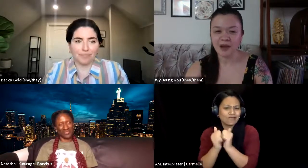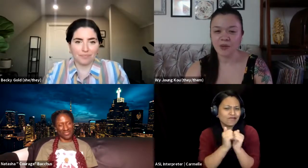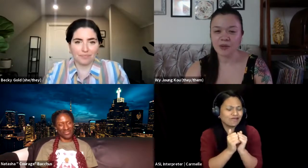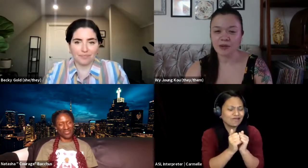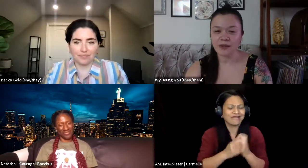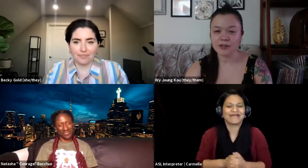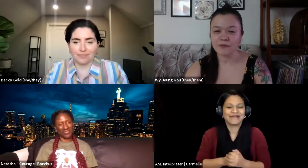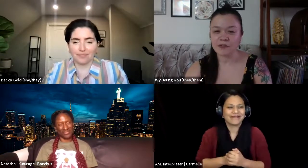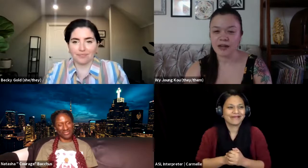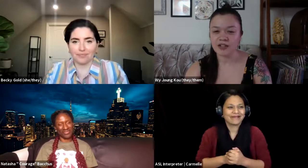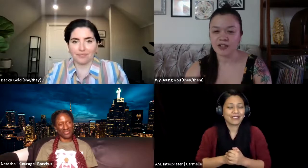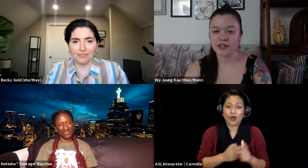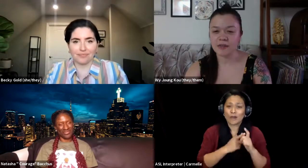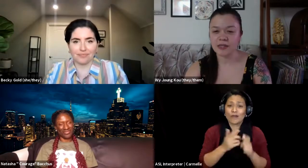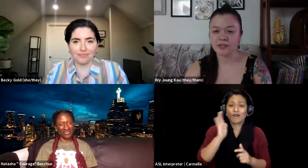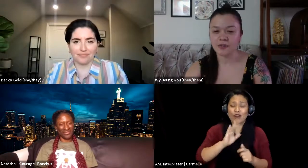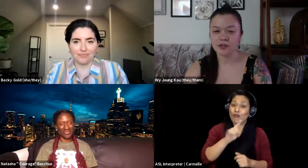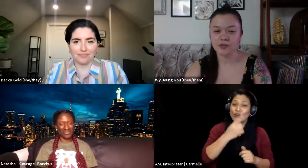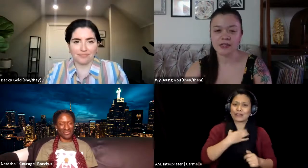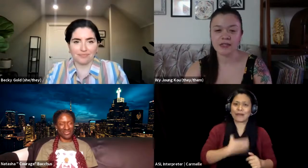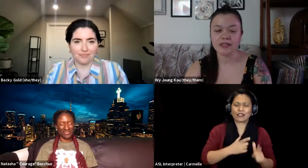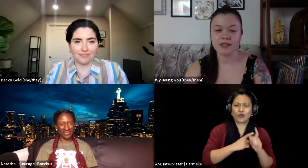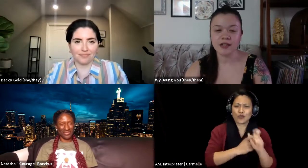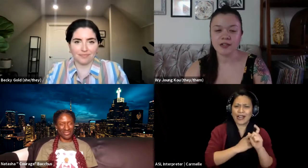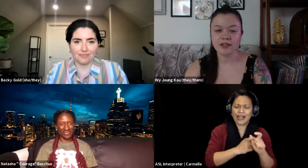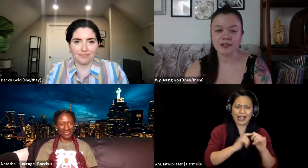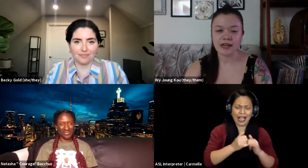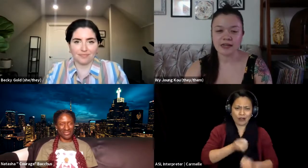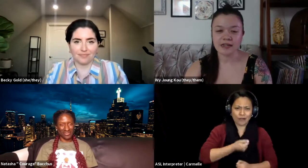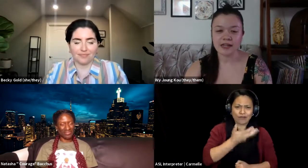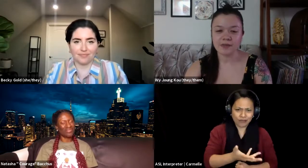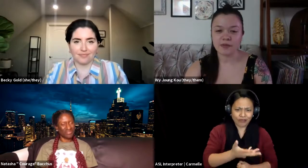while running was her first passion and a means of emotional release, she used acting as a mode of